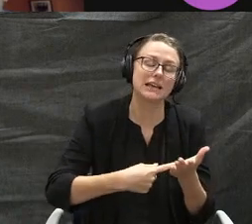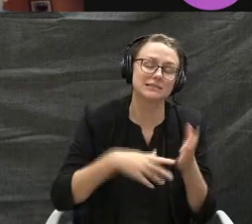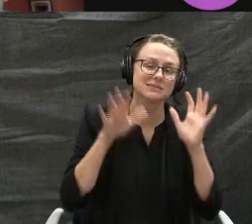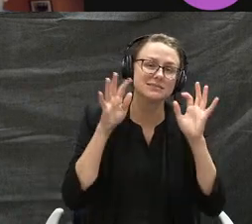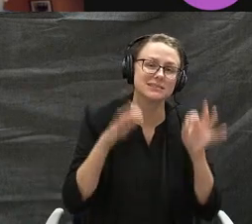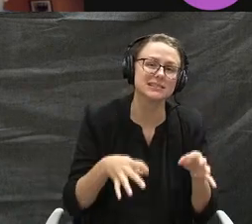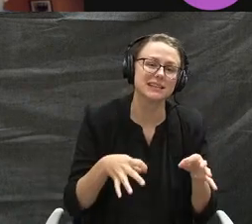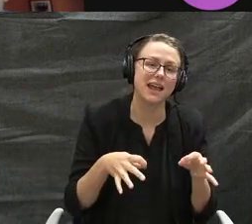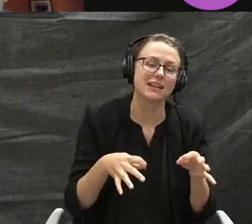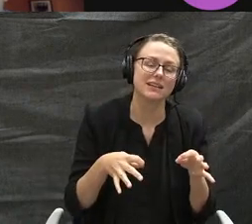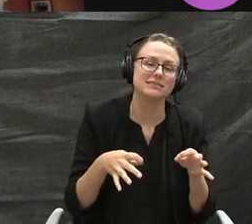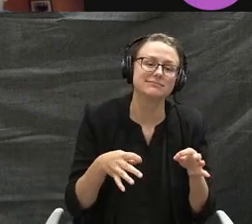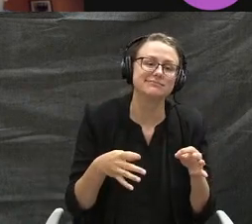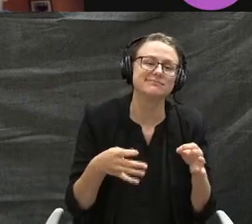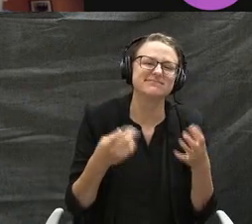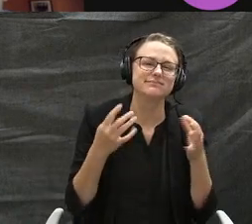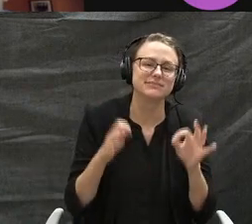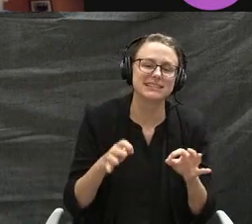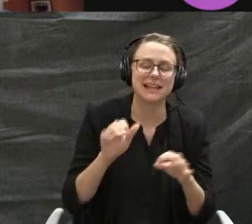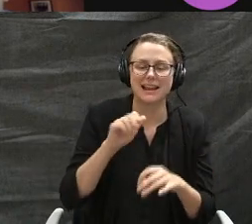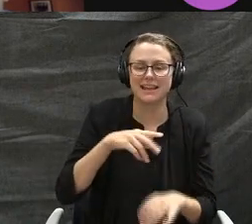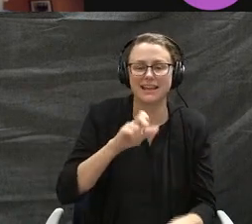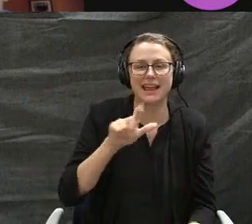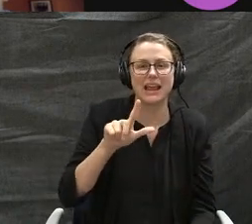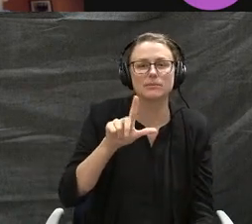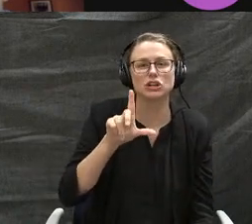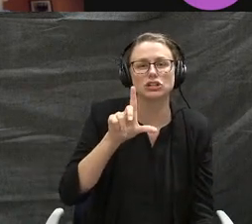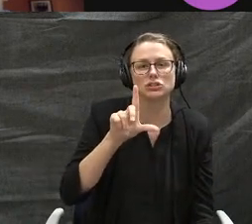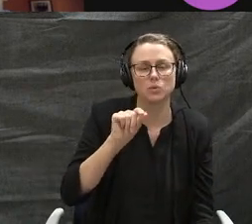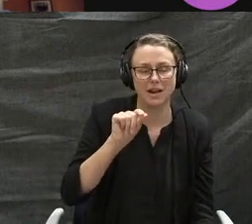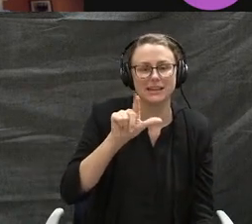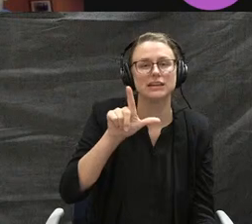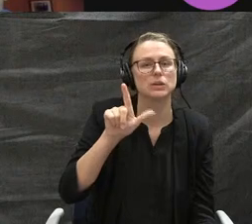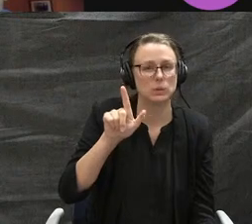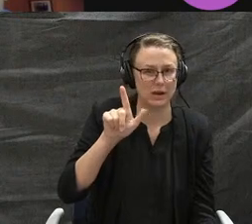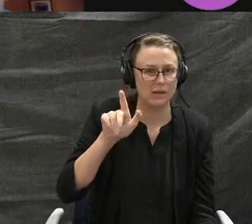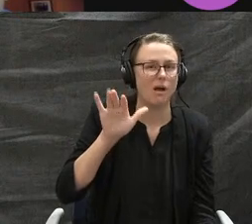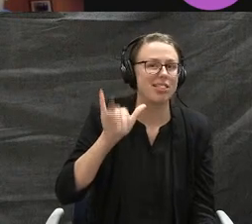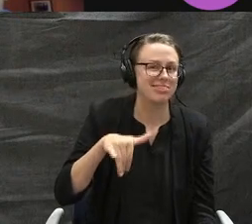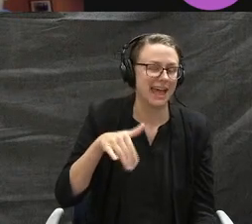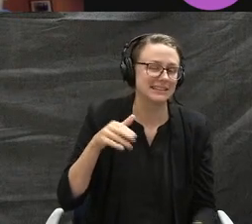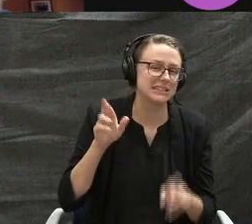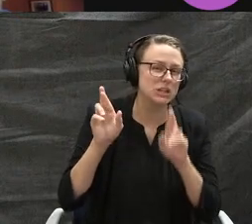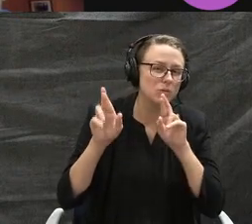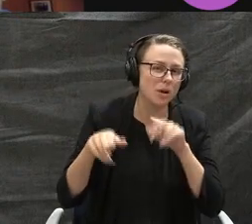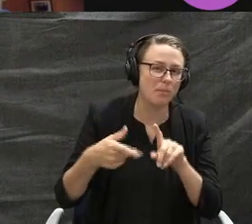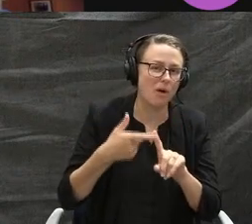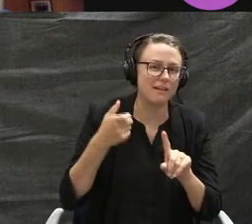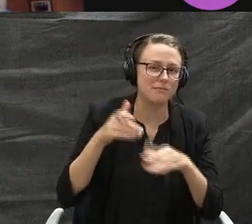discussed at length and again settled on at April 2021 is the kind of report progress to be made.